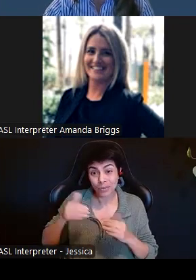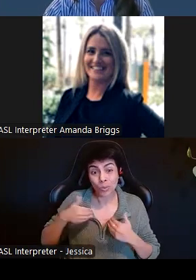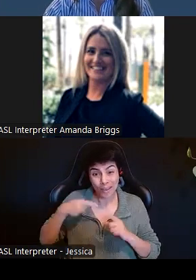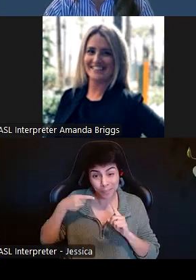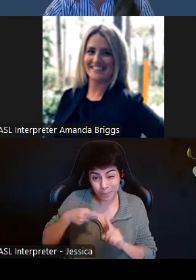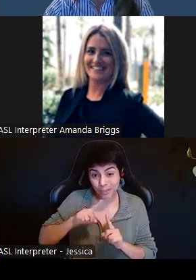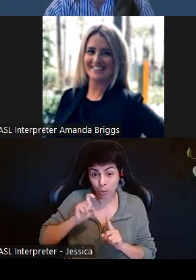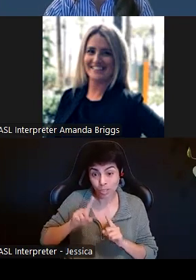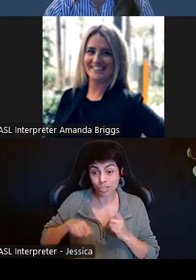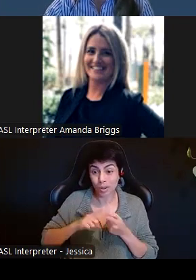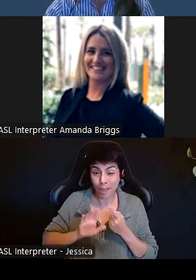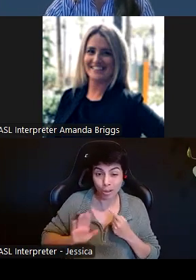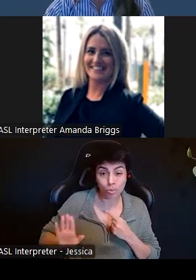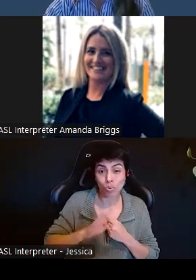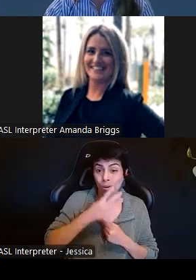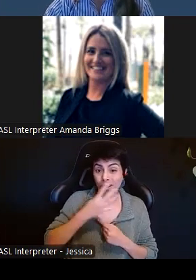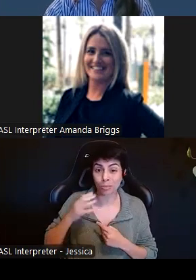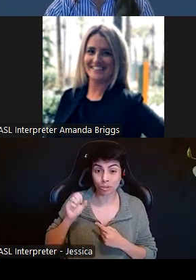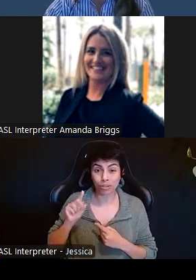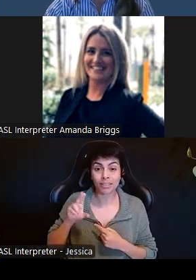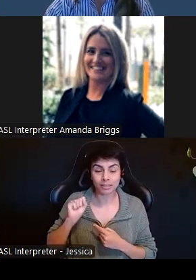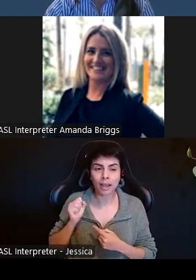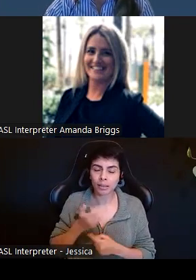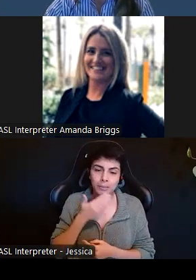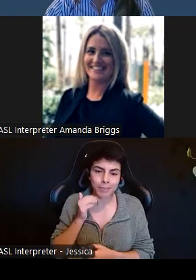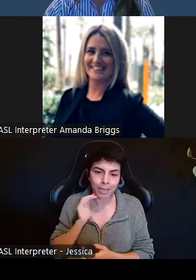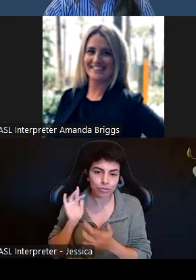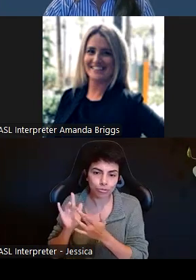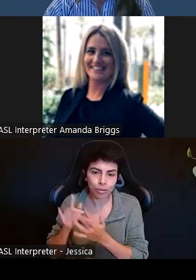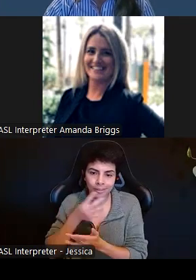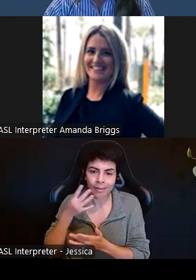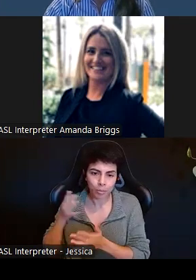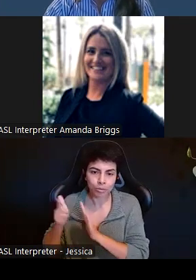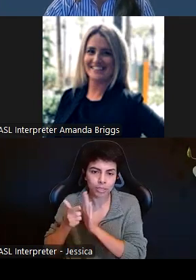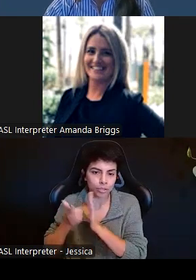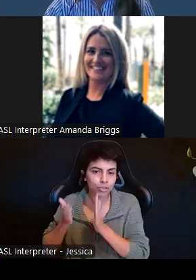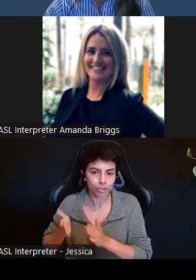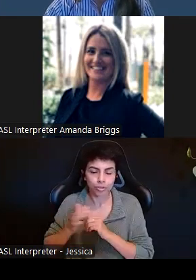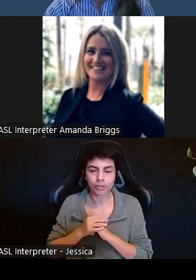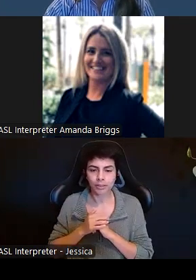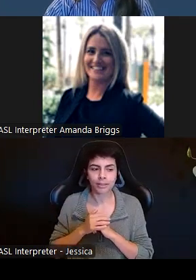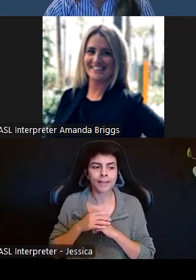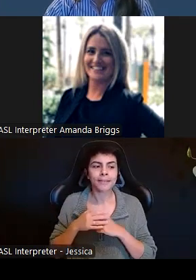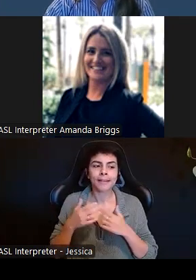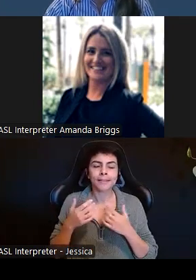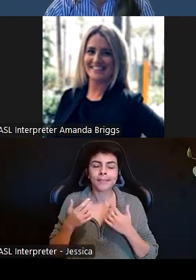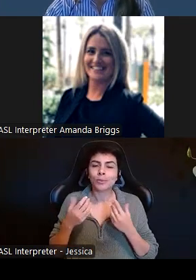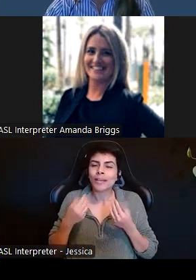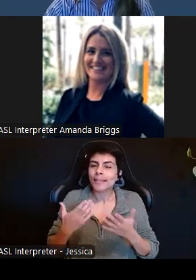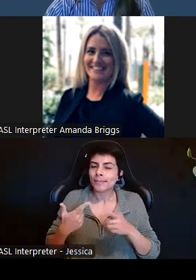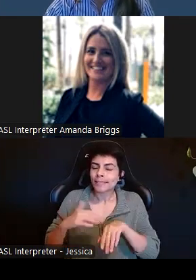about their immigration status should contact an immigration attorney. We're providing this general information to help people determine